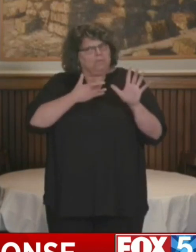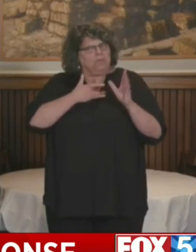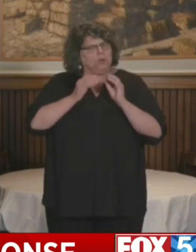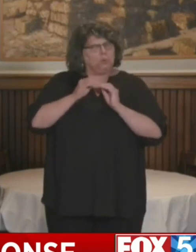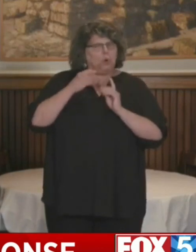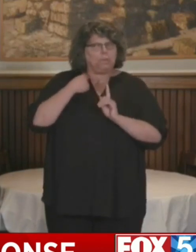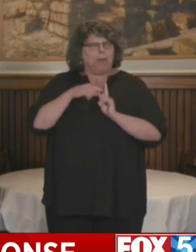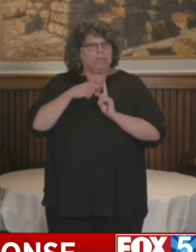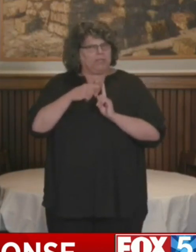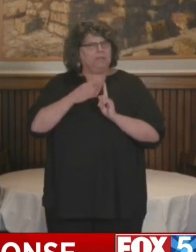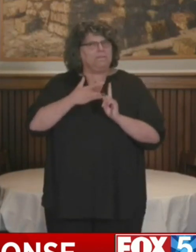THAT'S THE FRAMEWORK